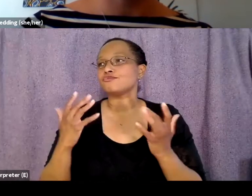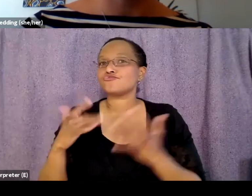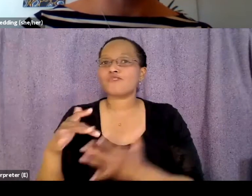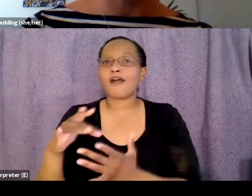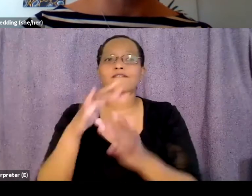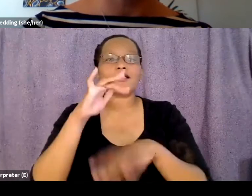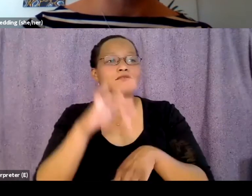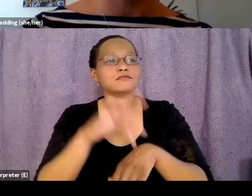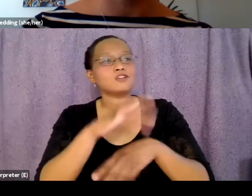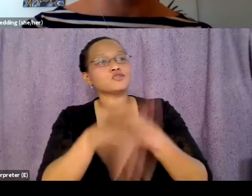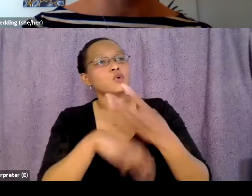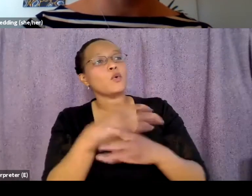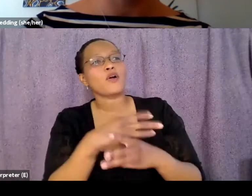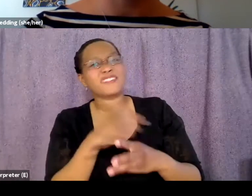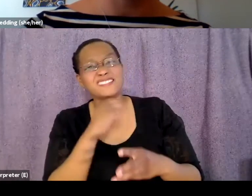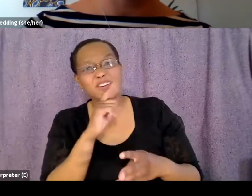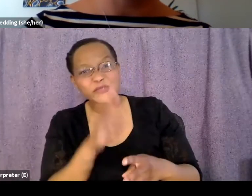exist, and then, when I got into adulthood.